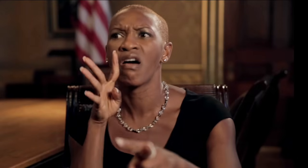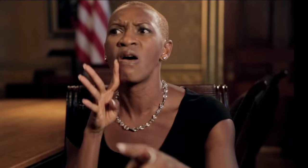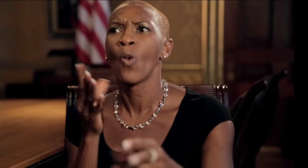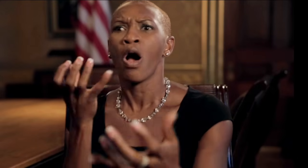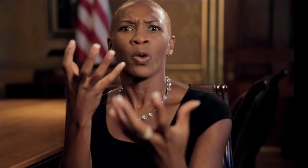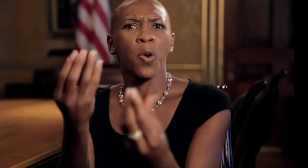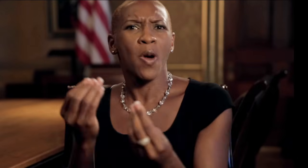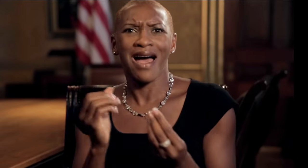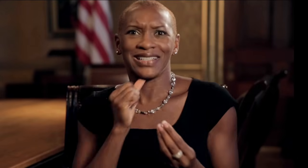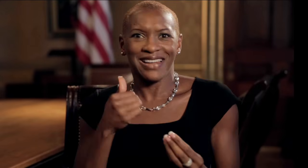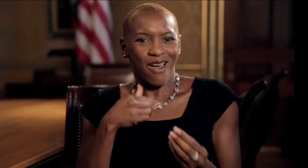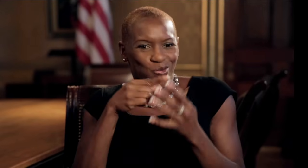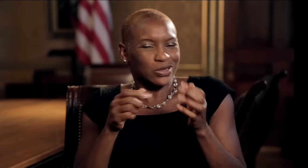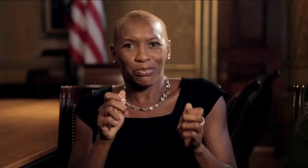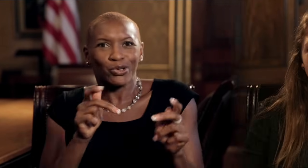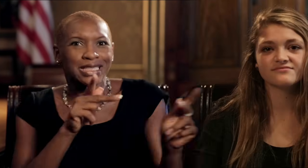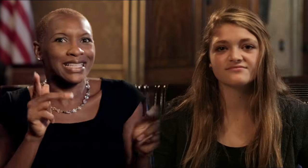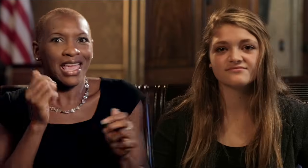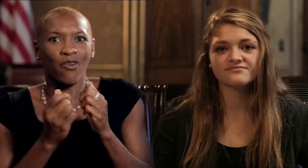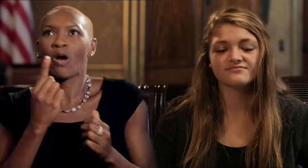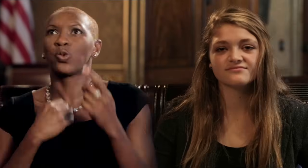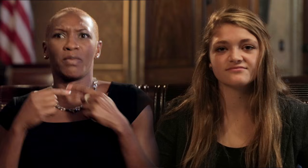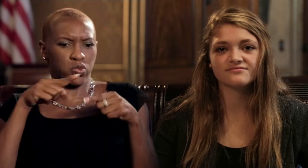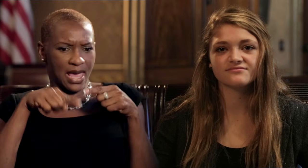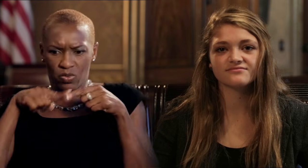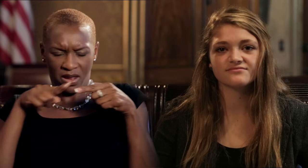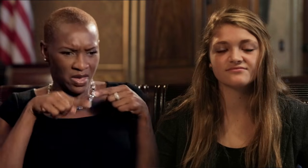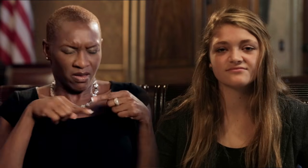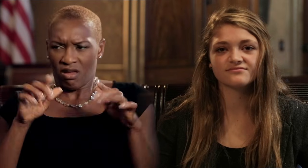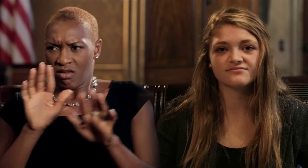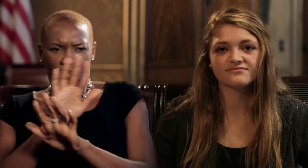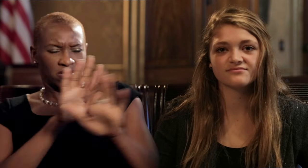I didn't have those opportunities, and everyone was telling me I couldn't do this or that.